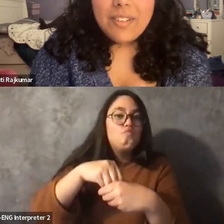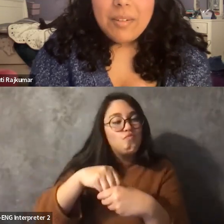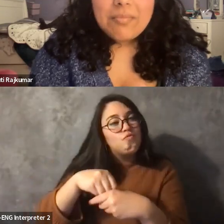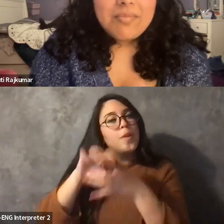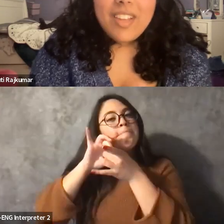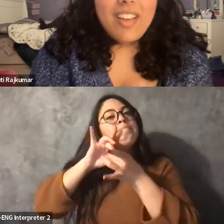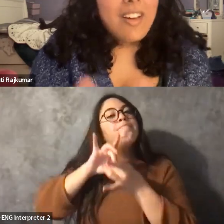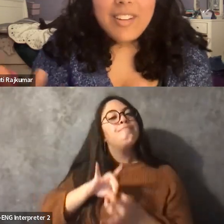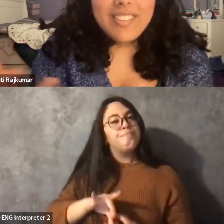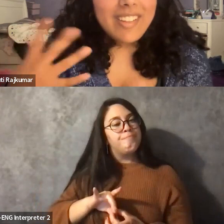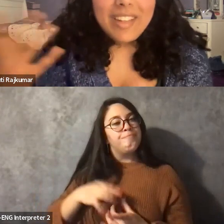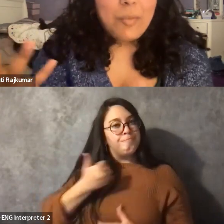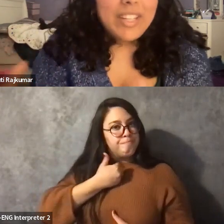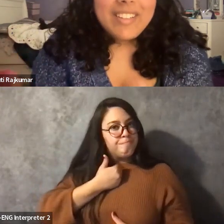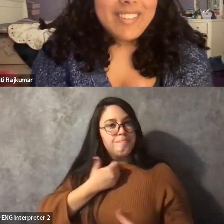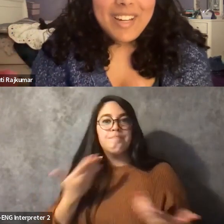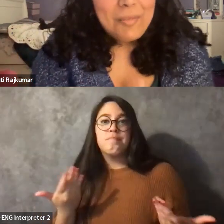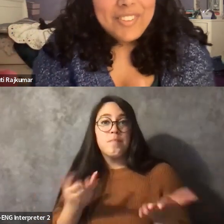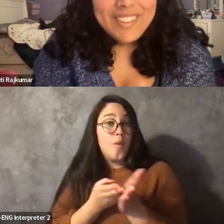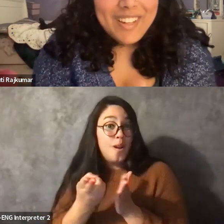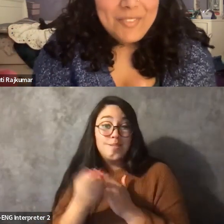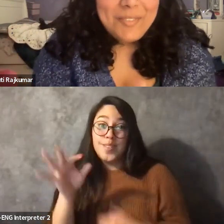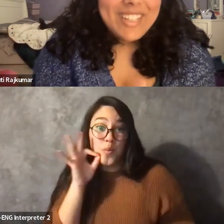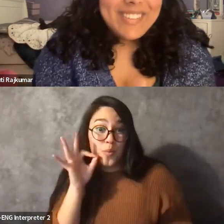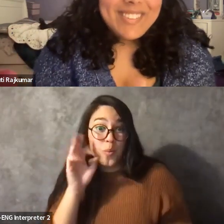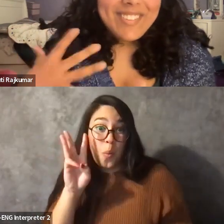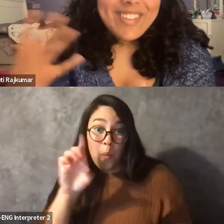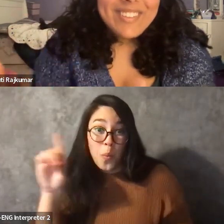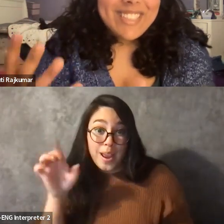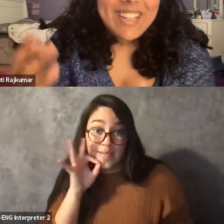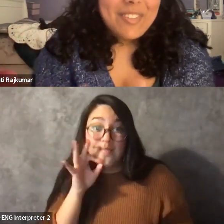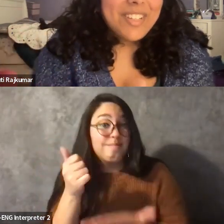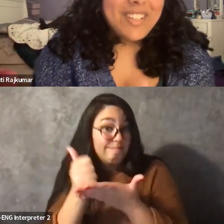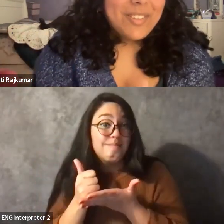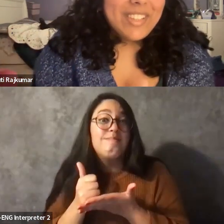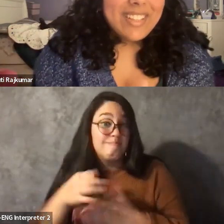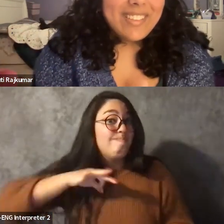Honestly, like weed helps a lot for me, so, you know, just kind of doing things